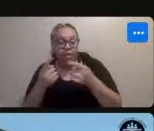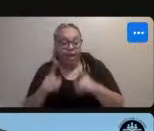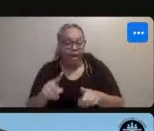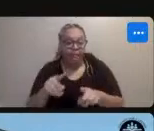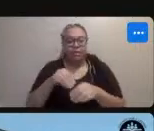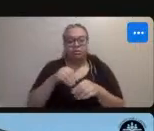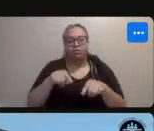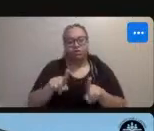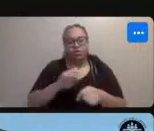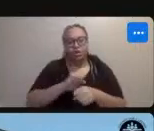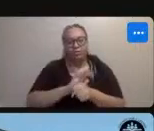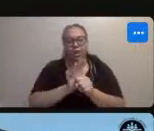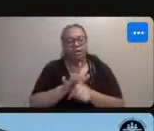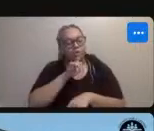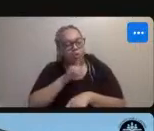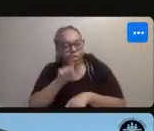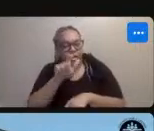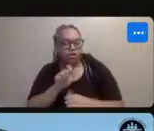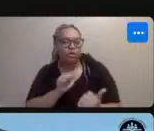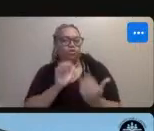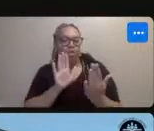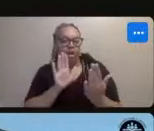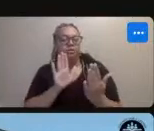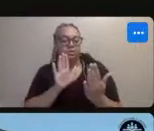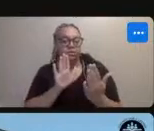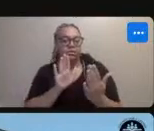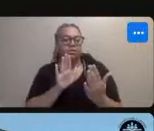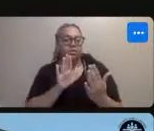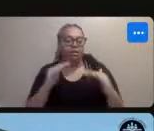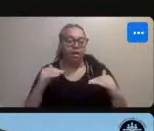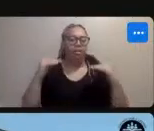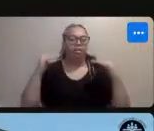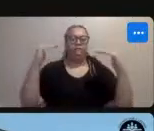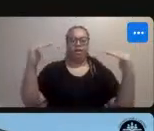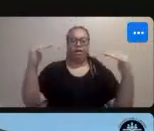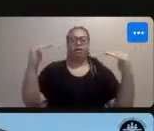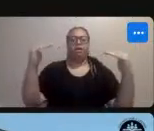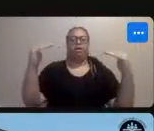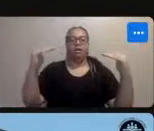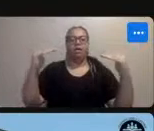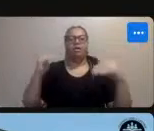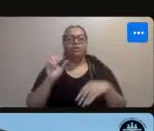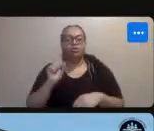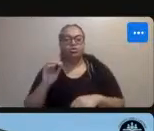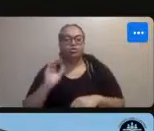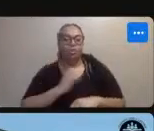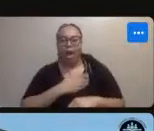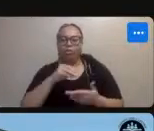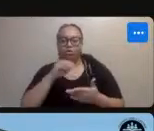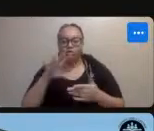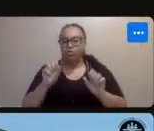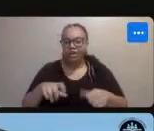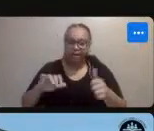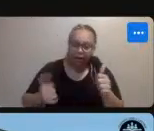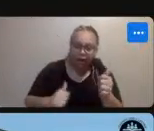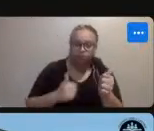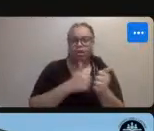DISADVANTAGE. NOW THAT WE'VE RETURNED TO IN-PERSON LEARNINGS AND LOSSES THAT HAPPENED DURING